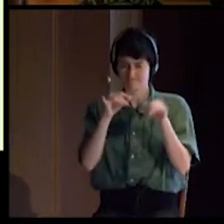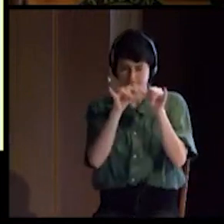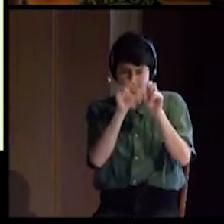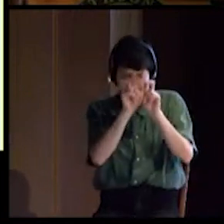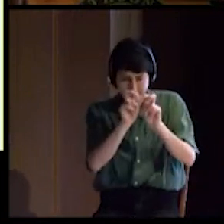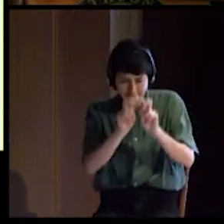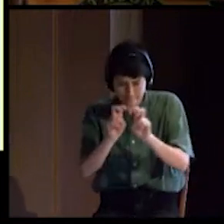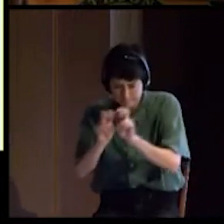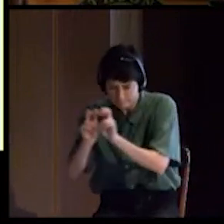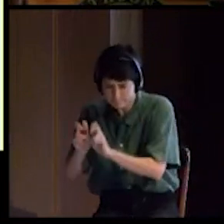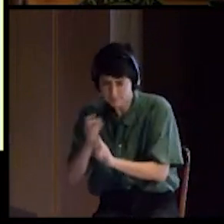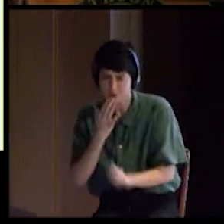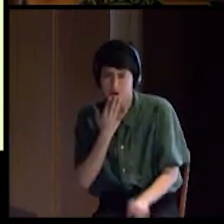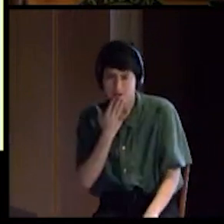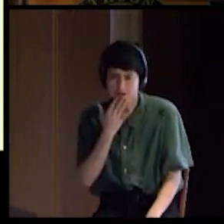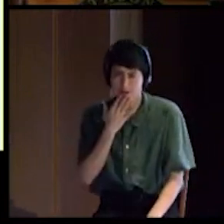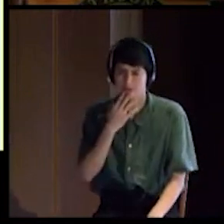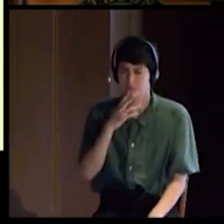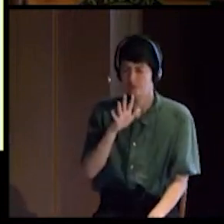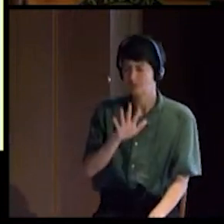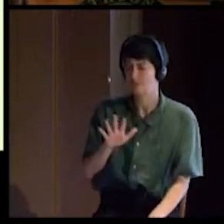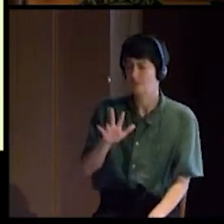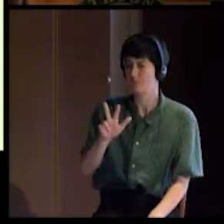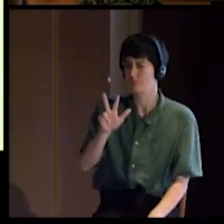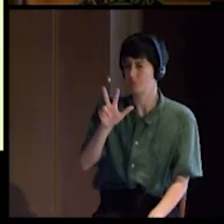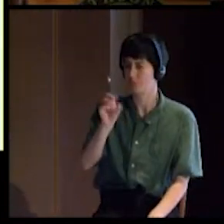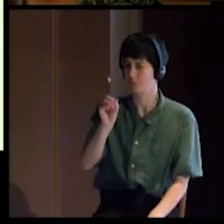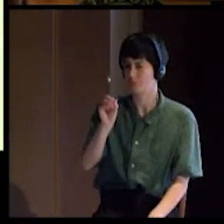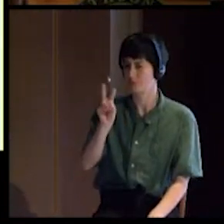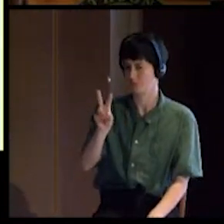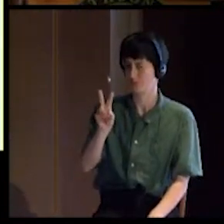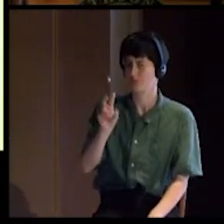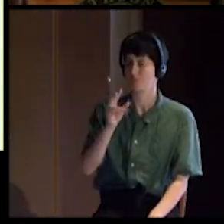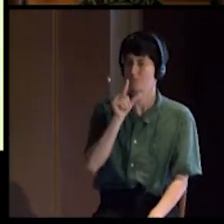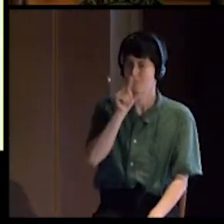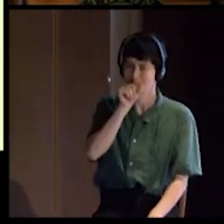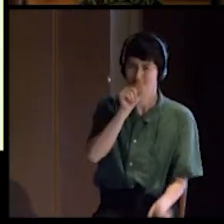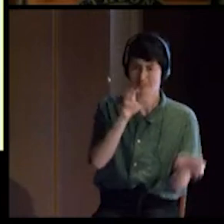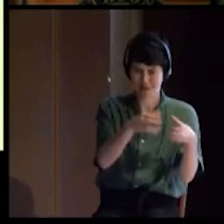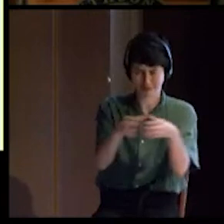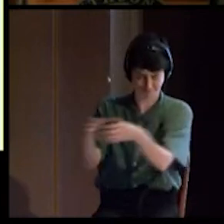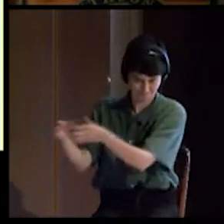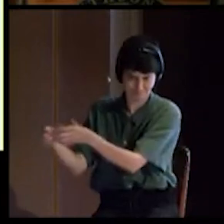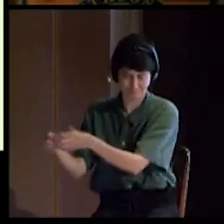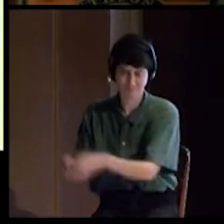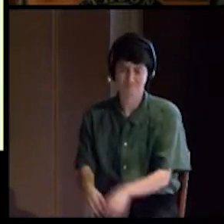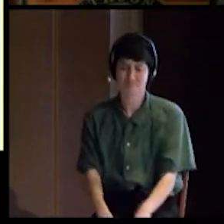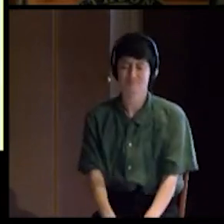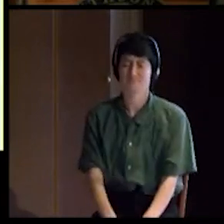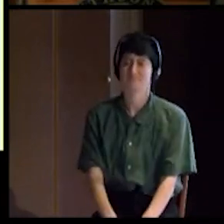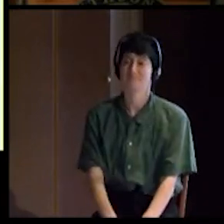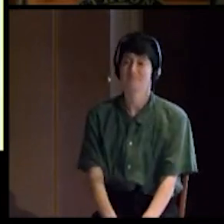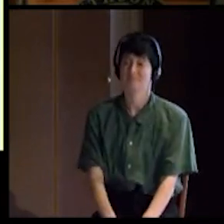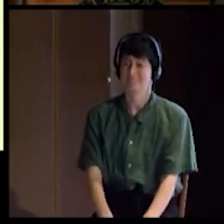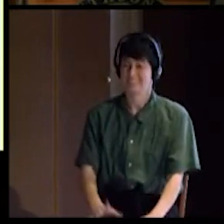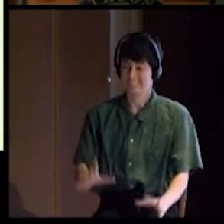So what did we find? I'm going to sort of paraphrase the findings. This is a little more complicated.